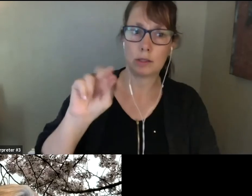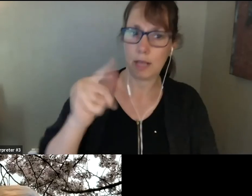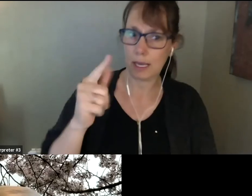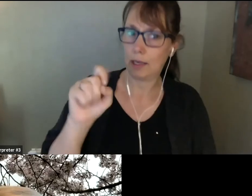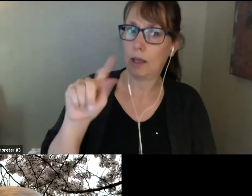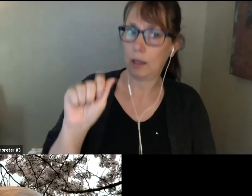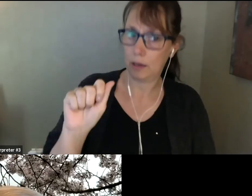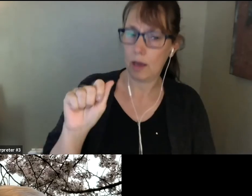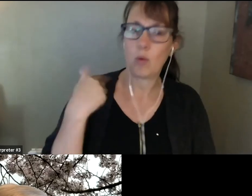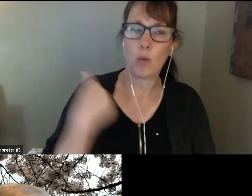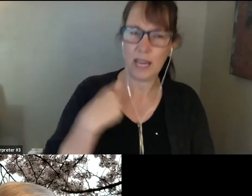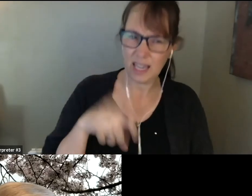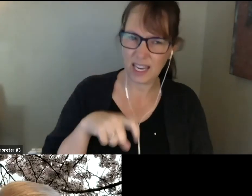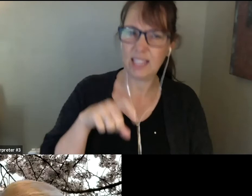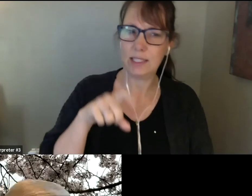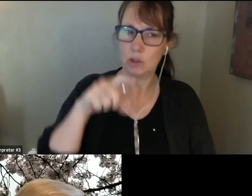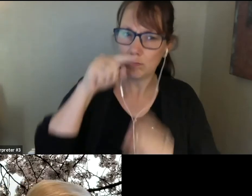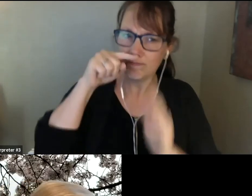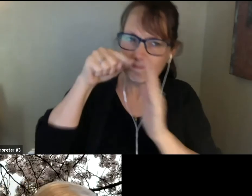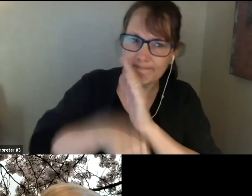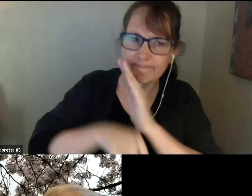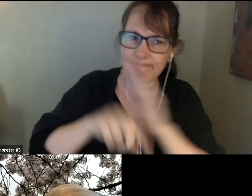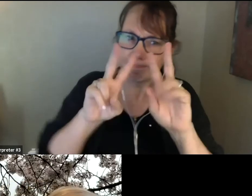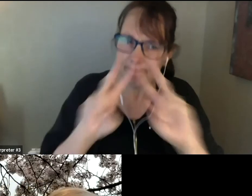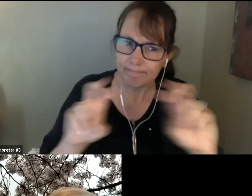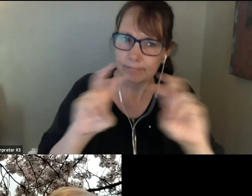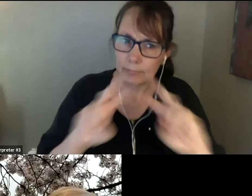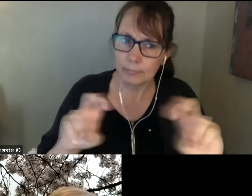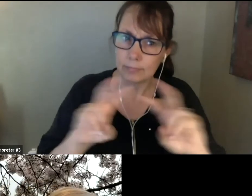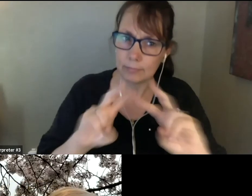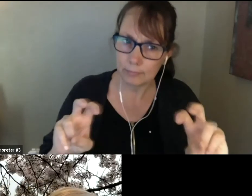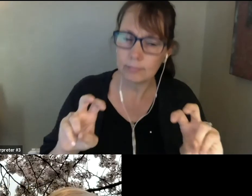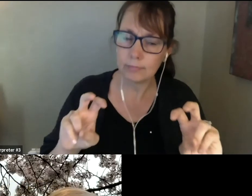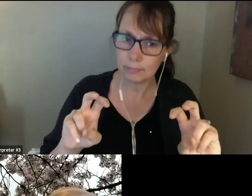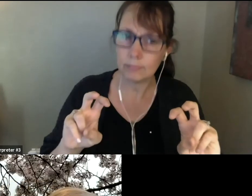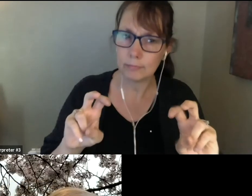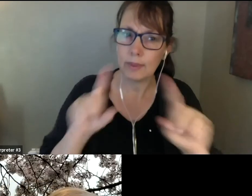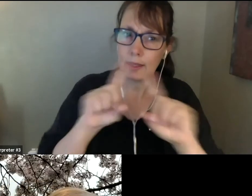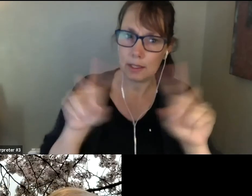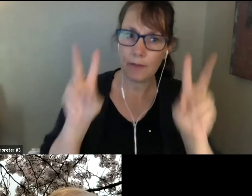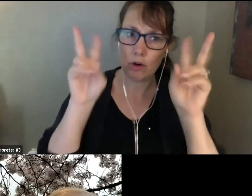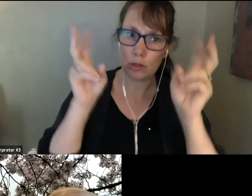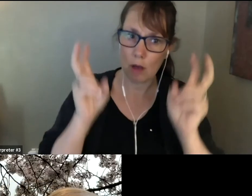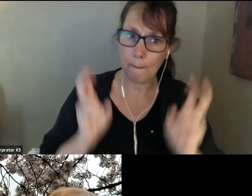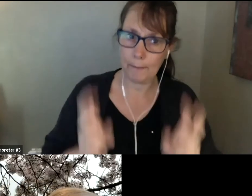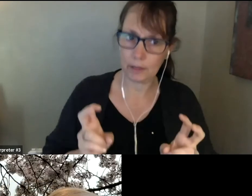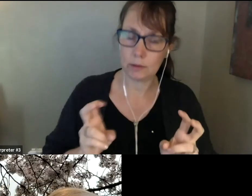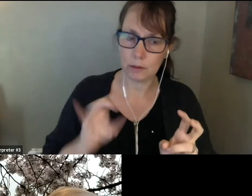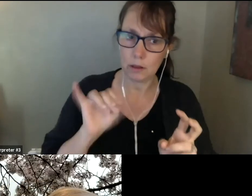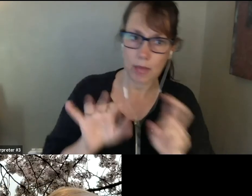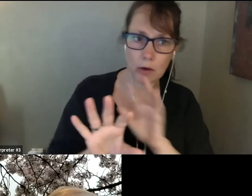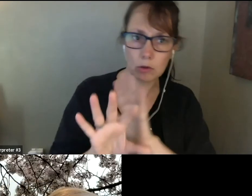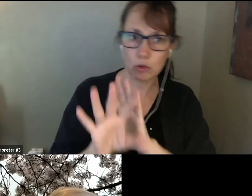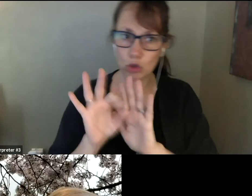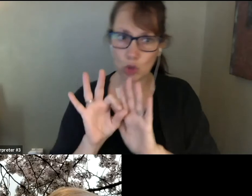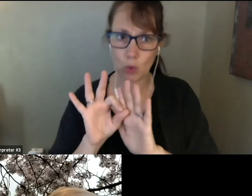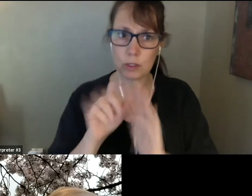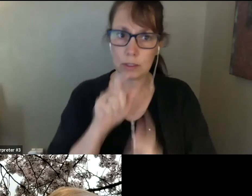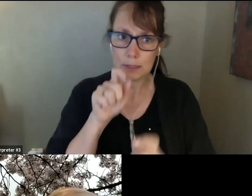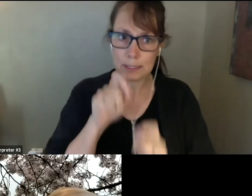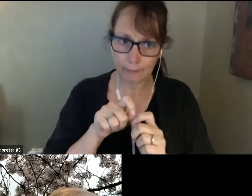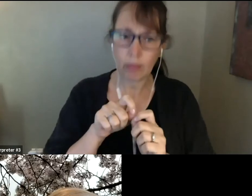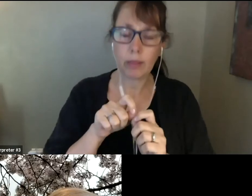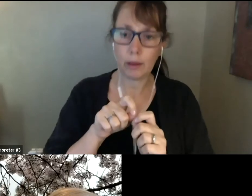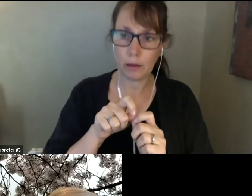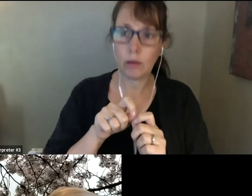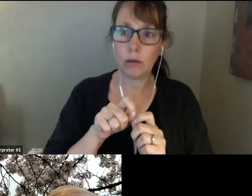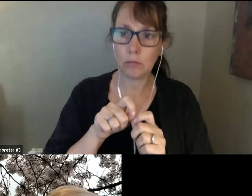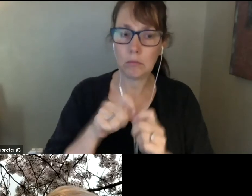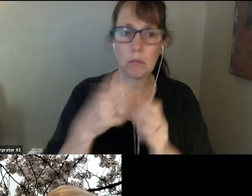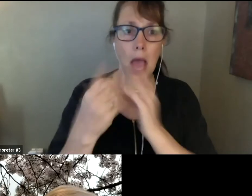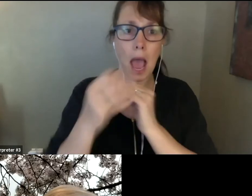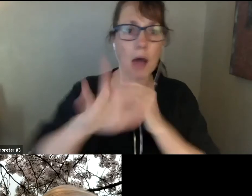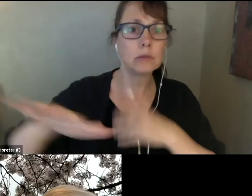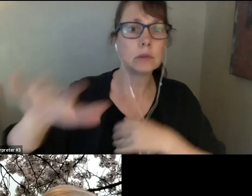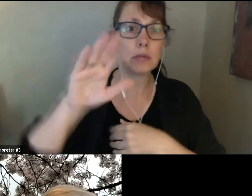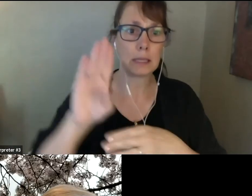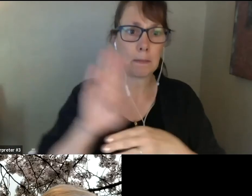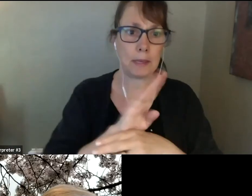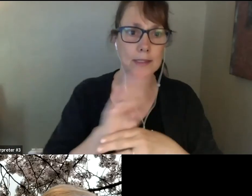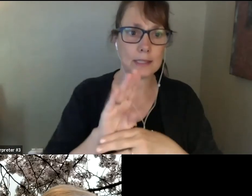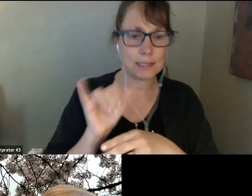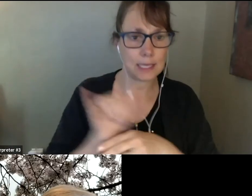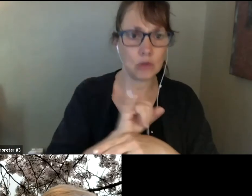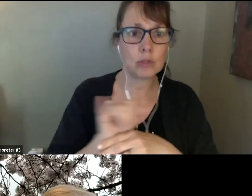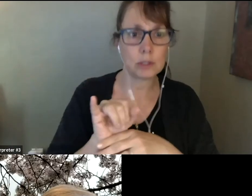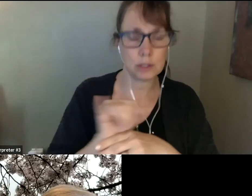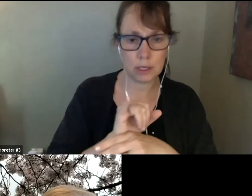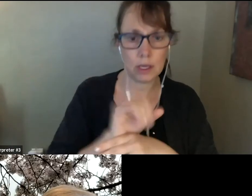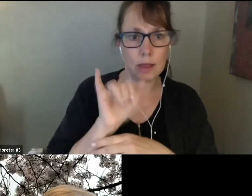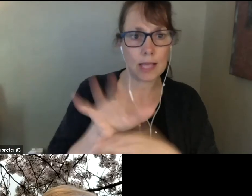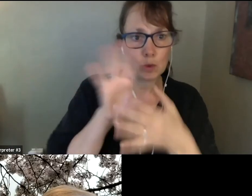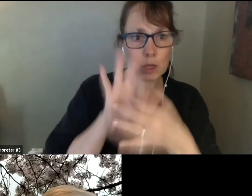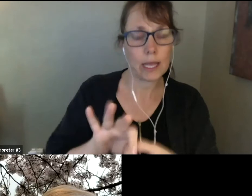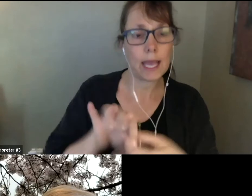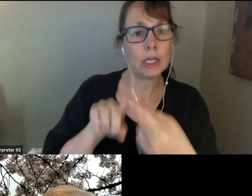look at the topics that have been chosen particularly by the industry folks for their clinical trials.